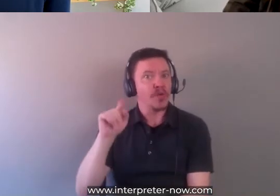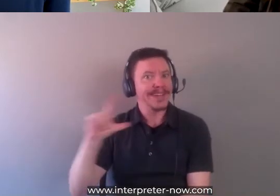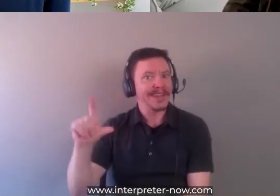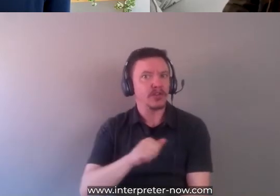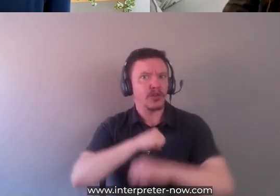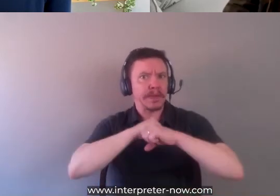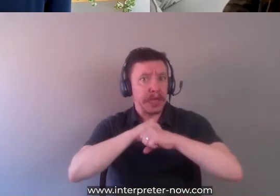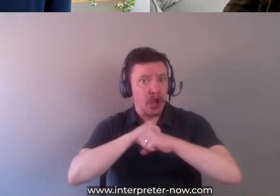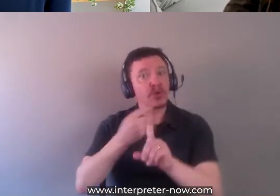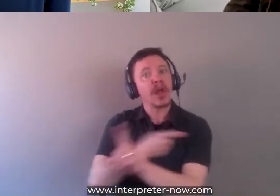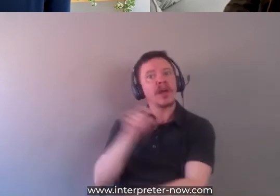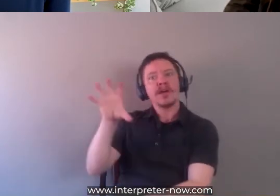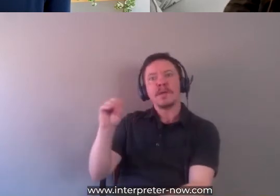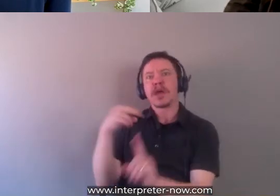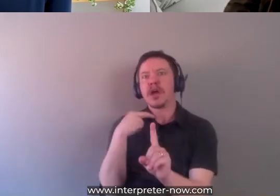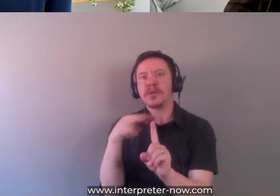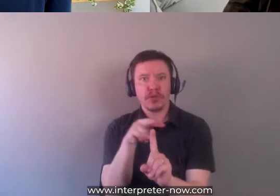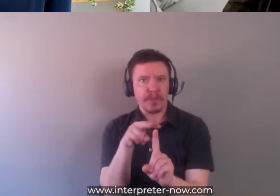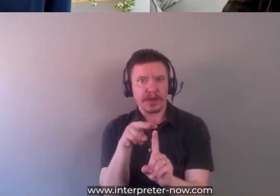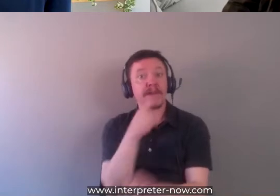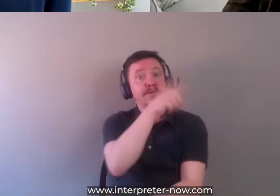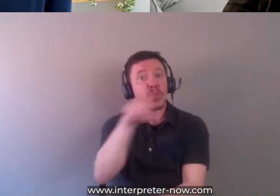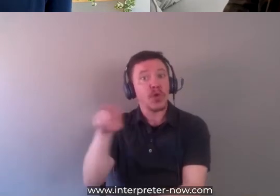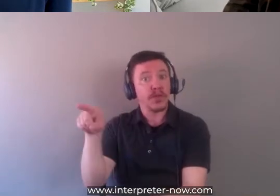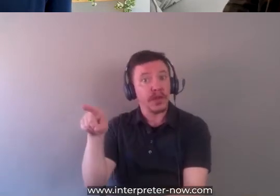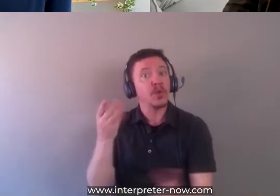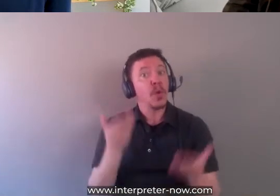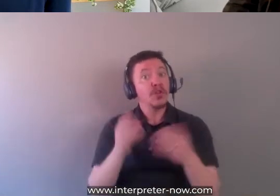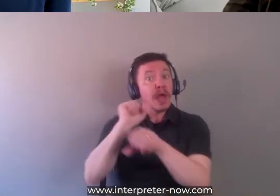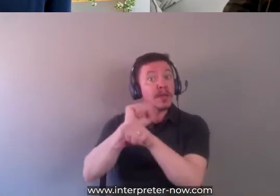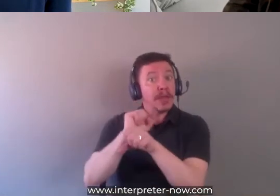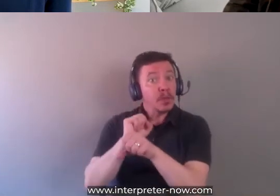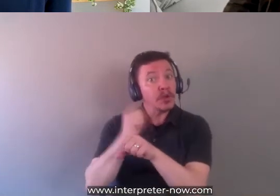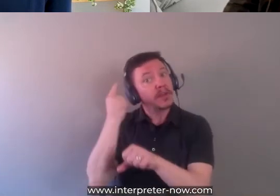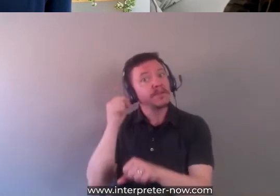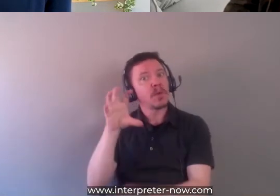the company's perspective, for those of you who might be working for companies that collect